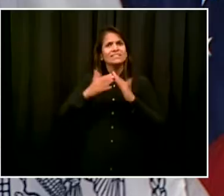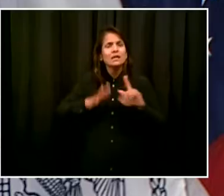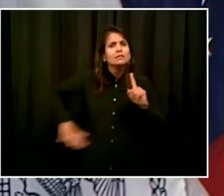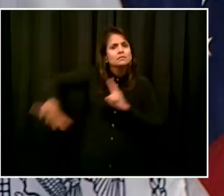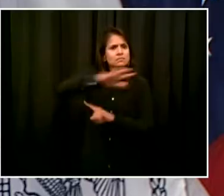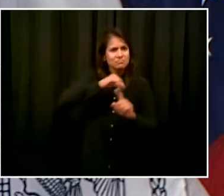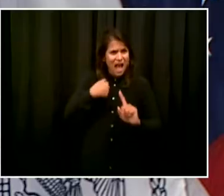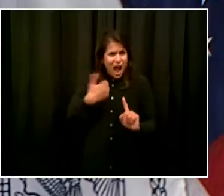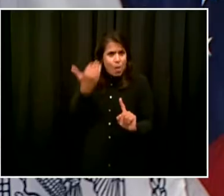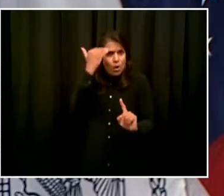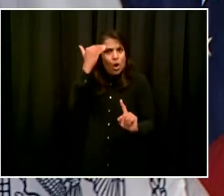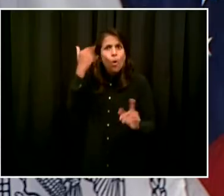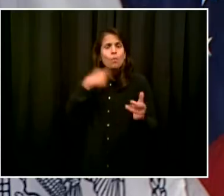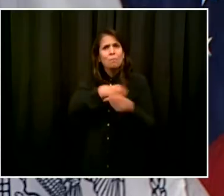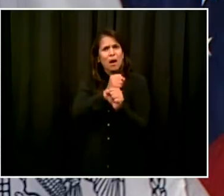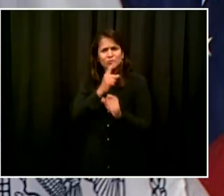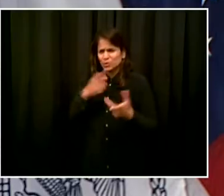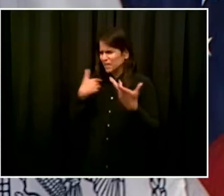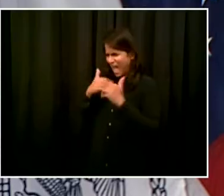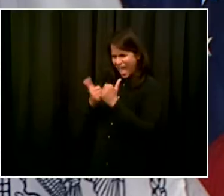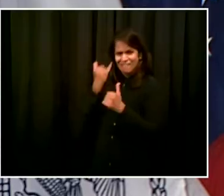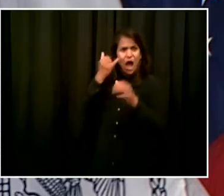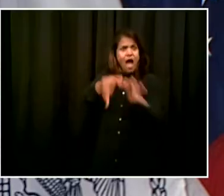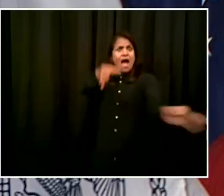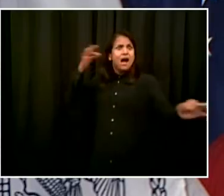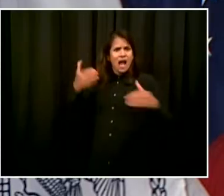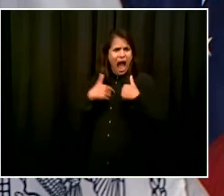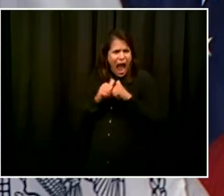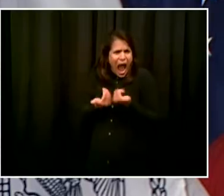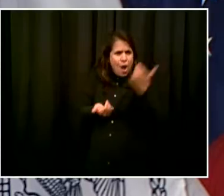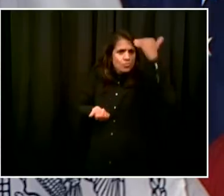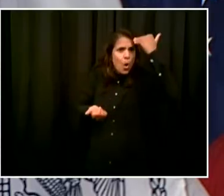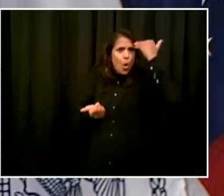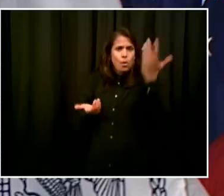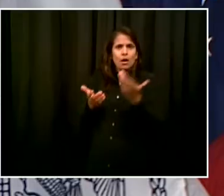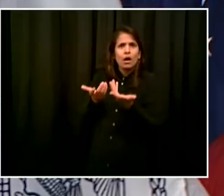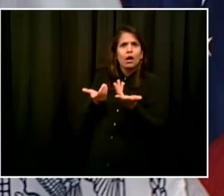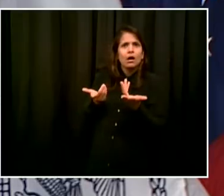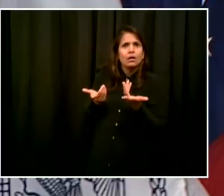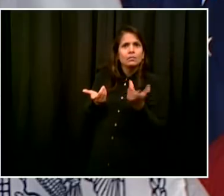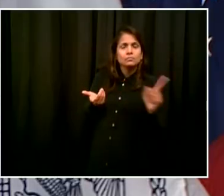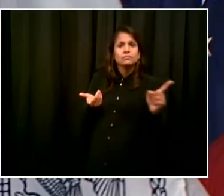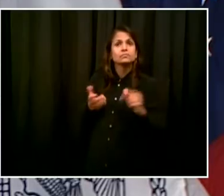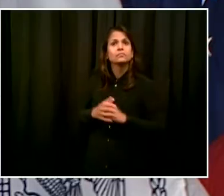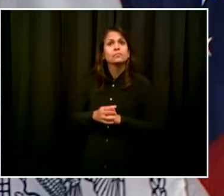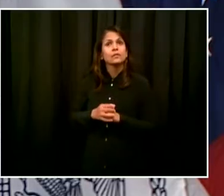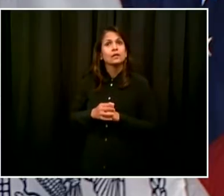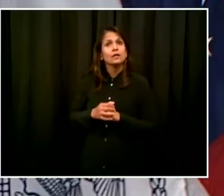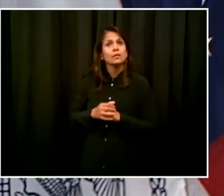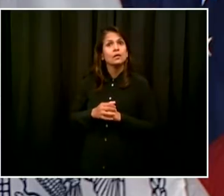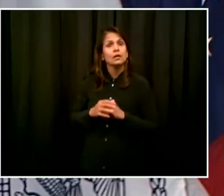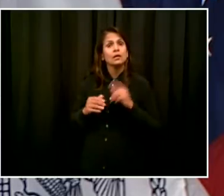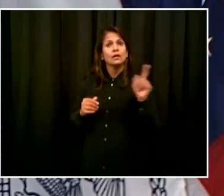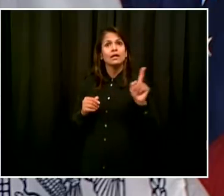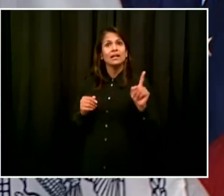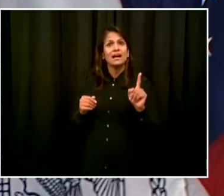ATHT USCAES THEM TO WANT AN INACCURATE OCUN.T